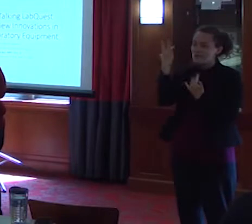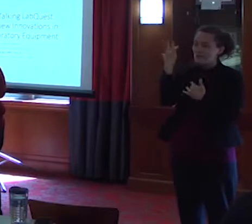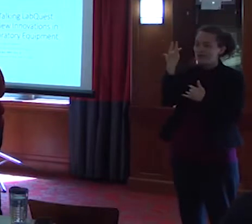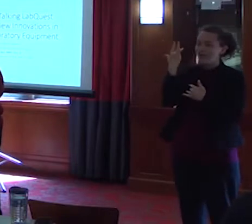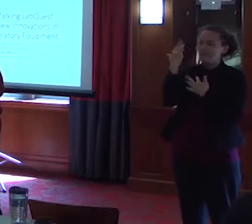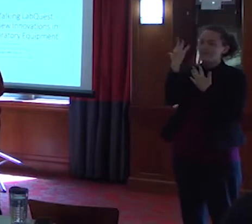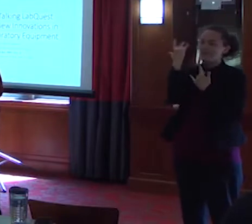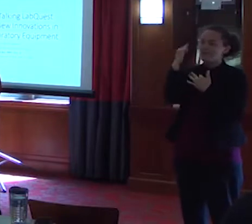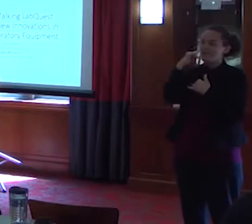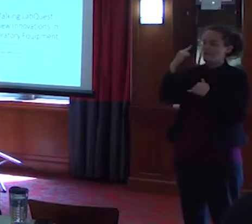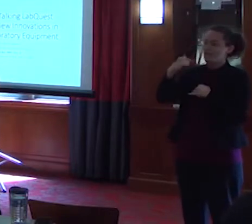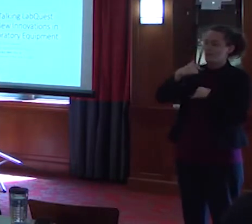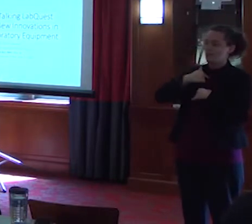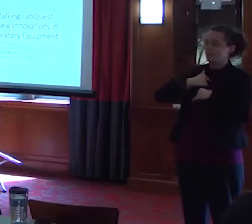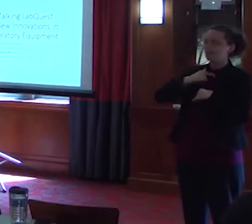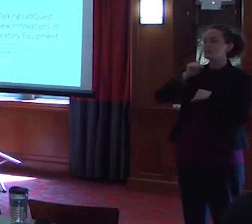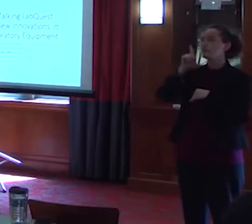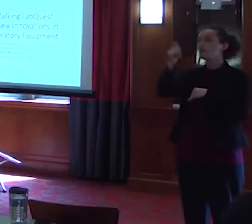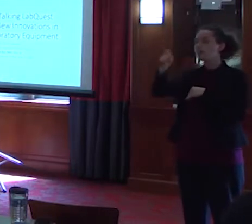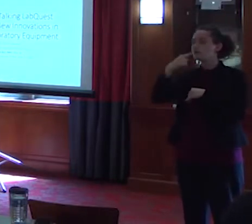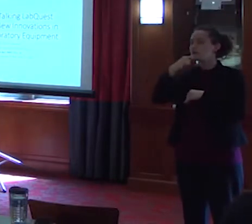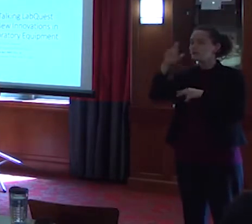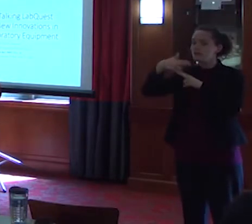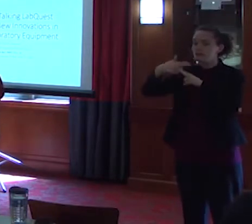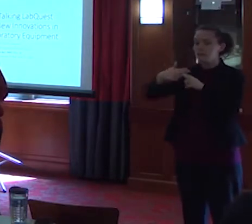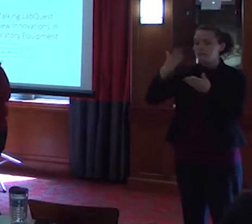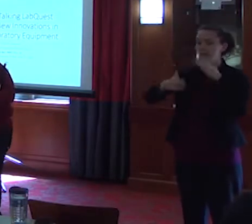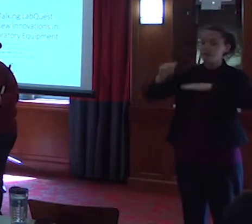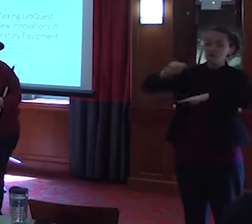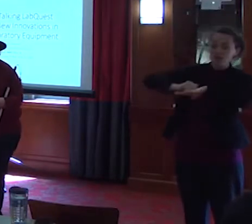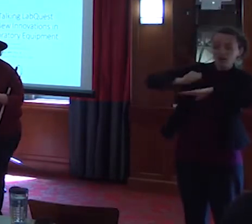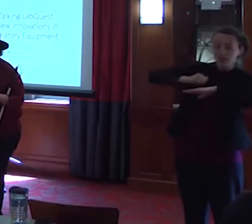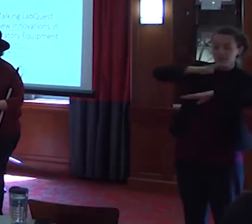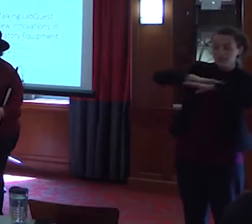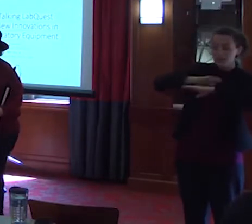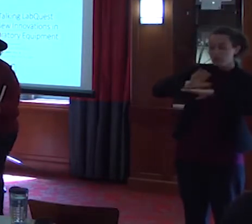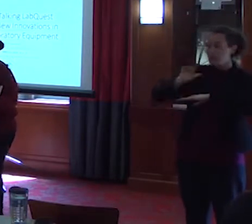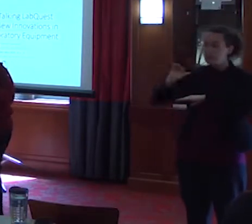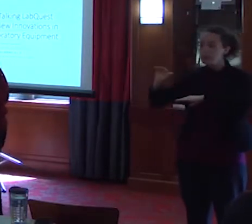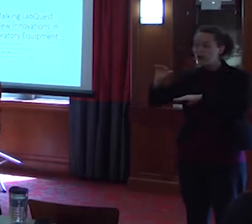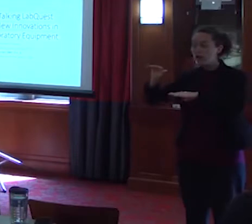it helps people to learn better. As well as if you can hear it,